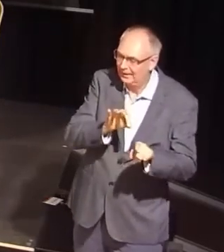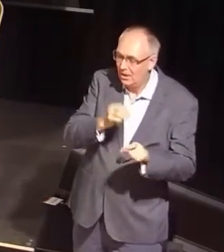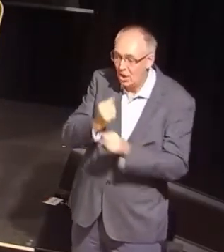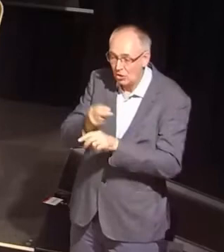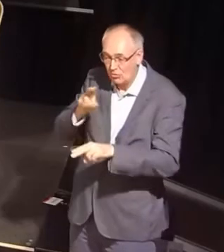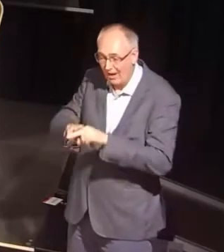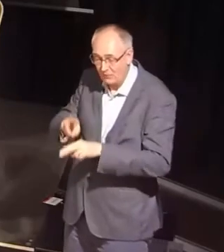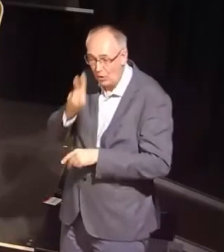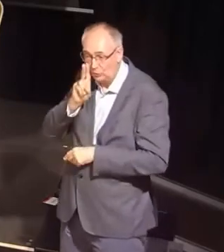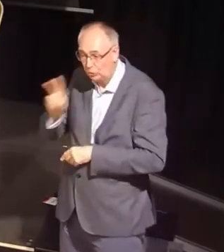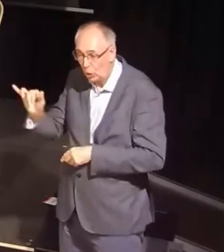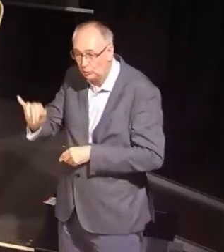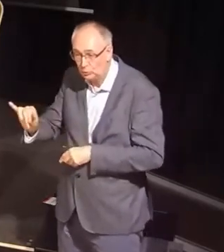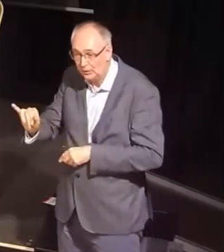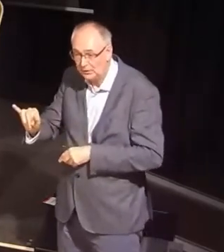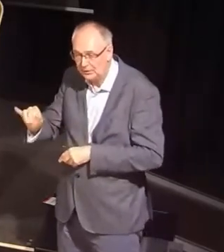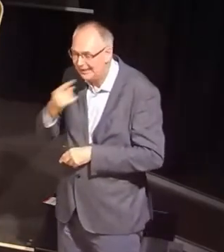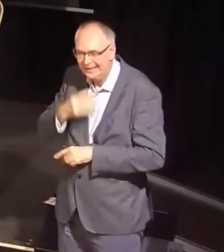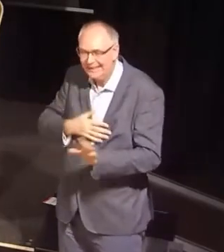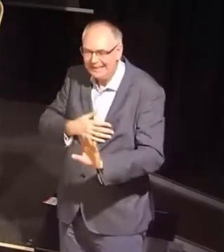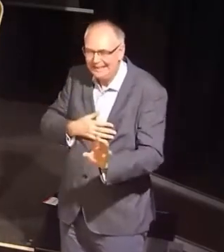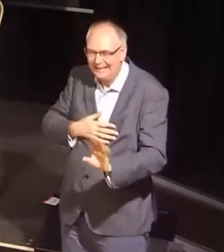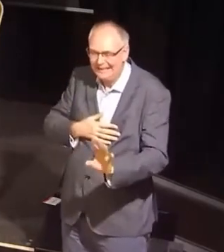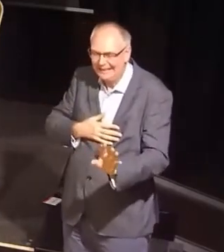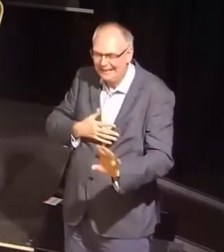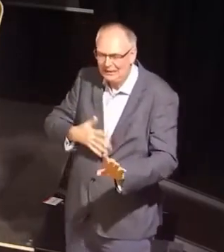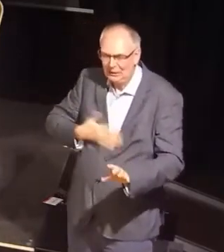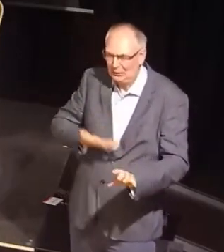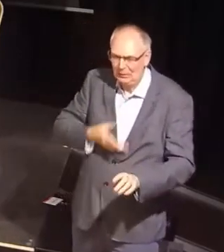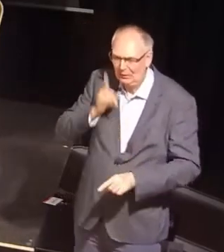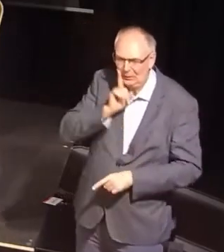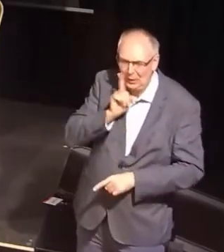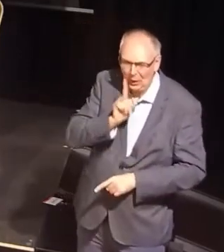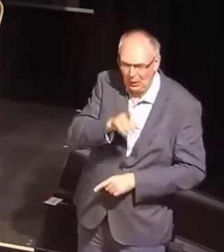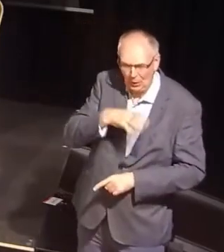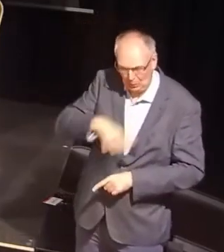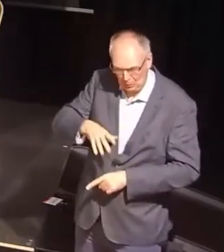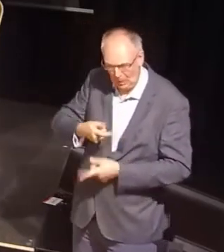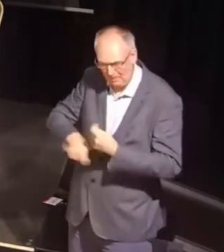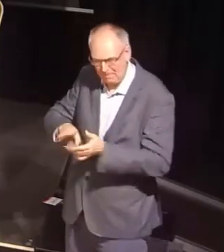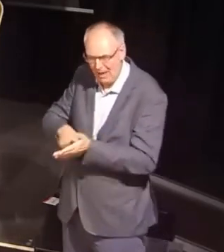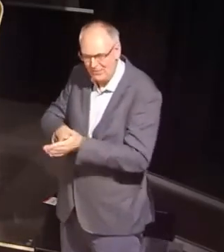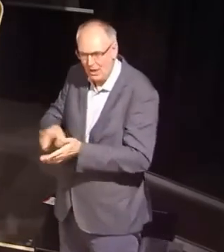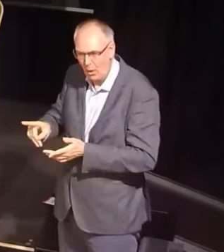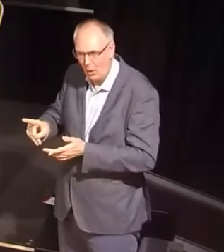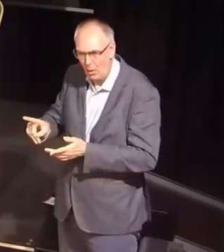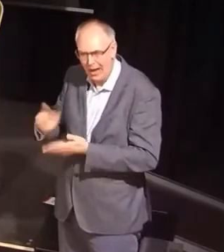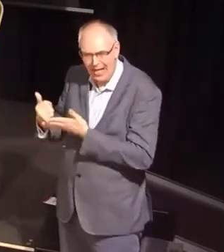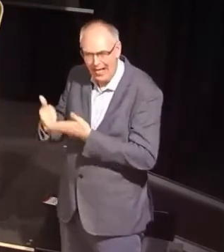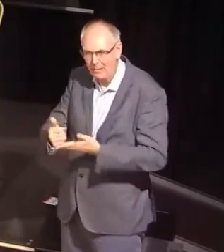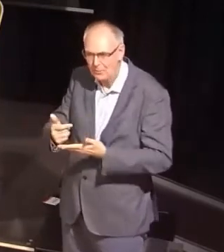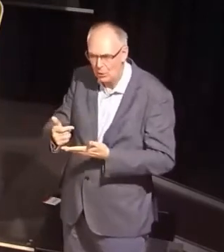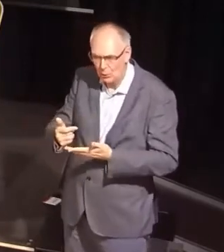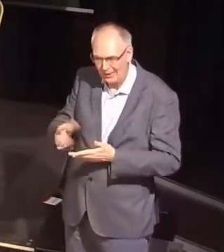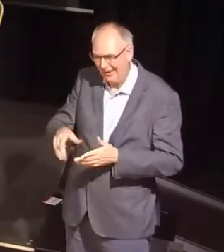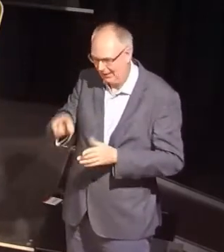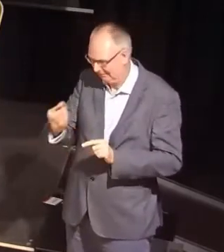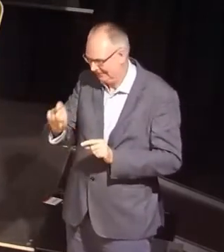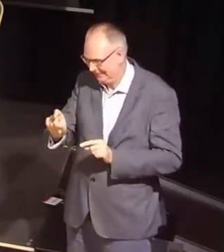and was like "No, no. You don't wanna play as the girl. You wanna be Mario, here you go, I'll help you" and shuffled the controller over to Mario.